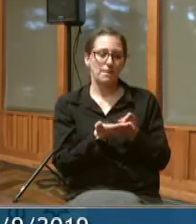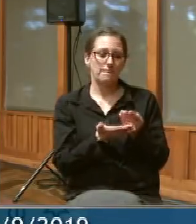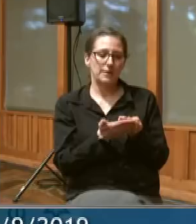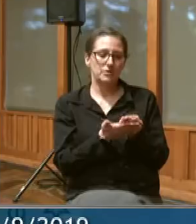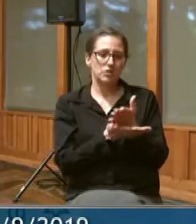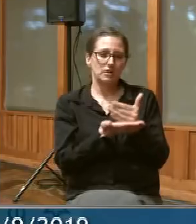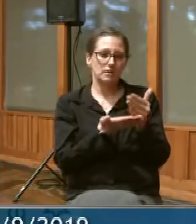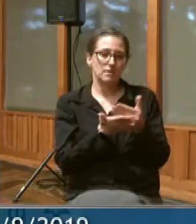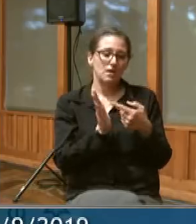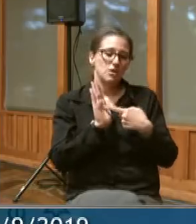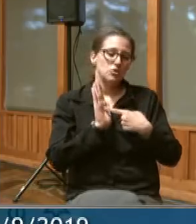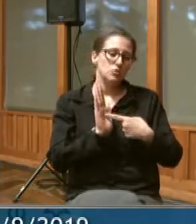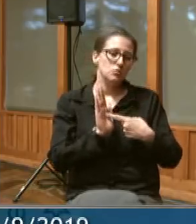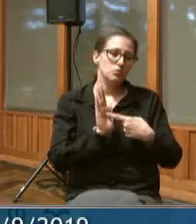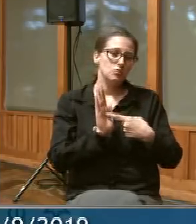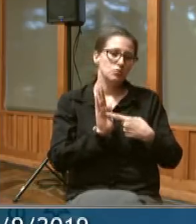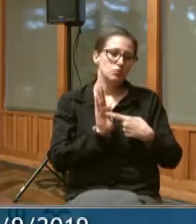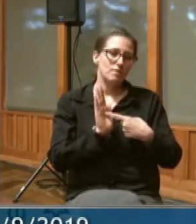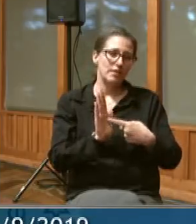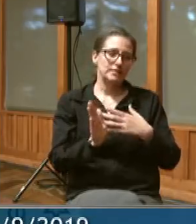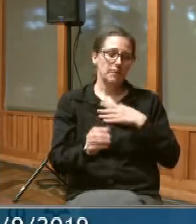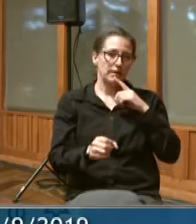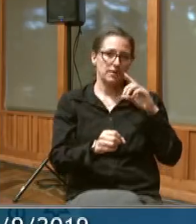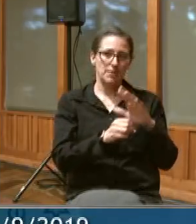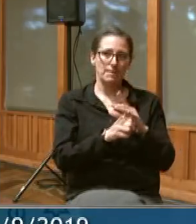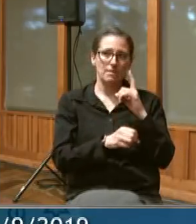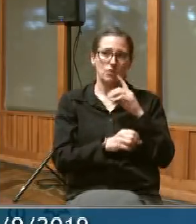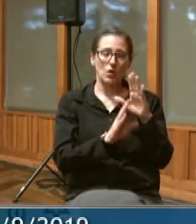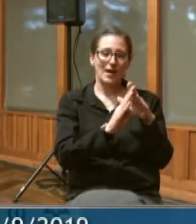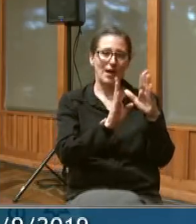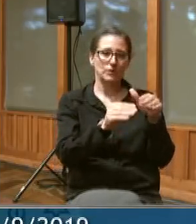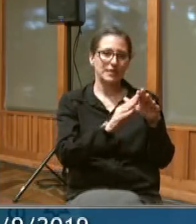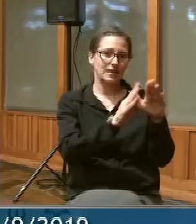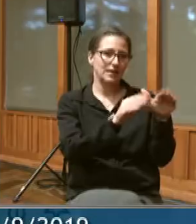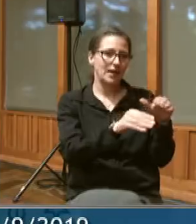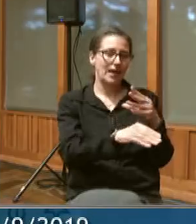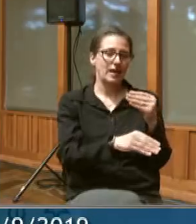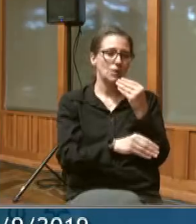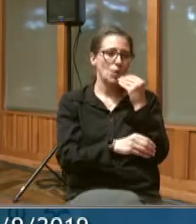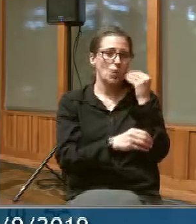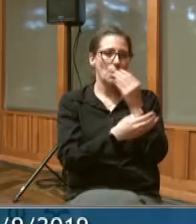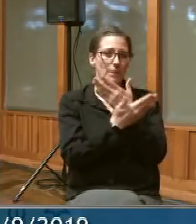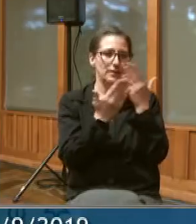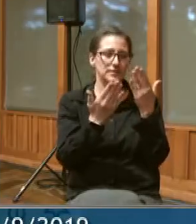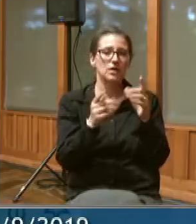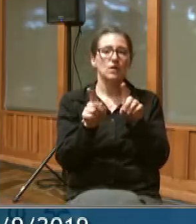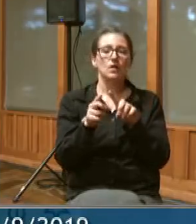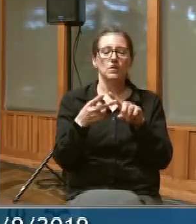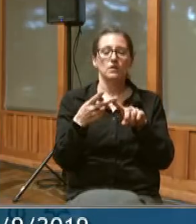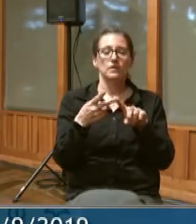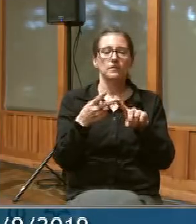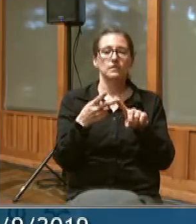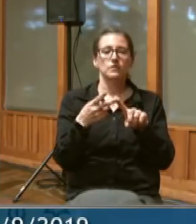PROUD TO SUBMIT MY PROPOSED BUDGET FOR FISCAL YEAR 2019-2020. THIS BUDGET REFLECTS MY